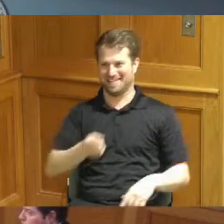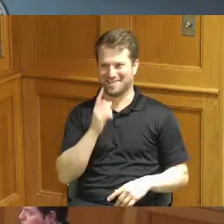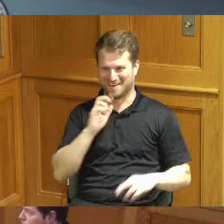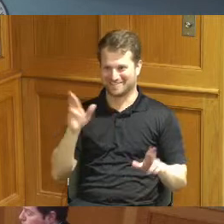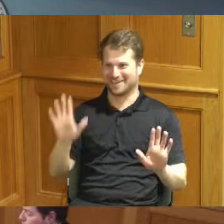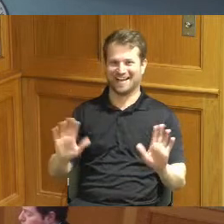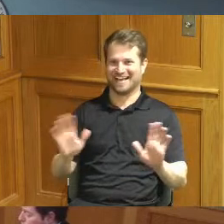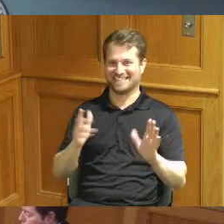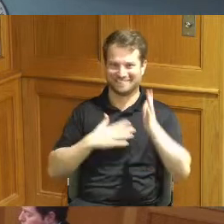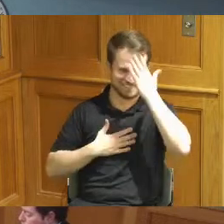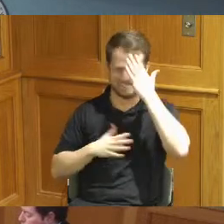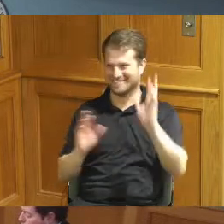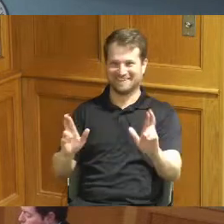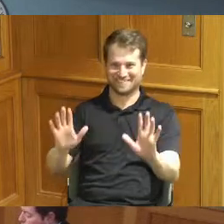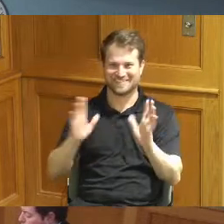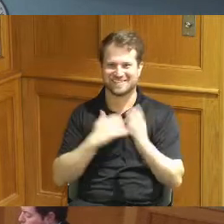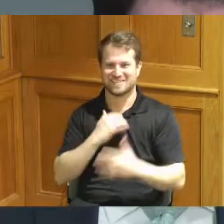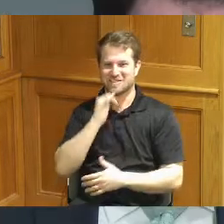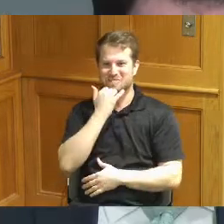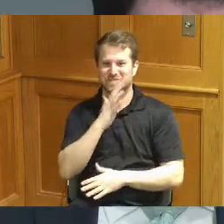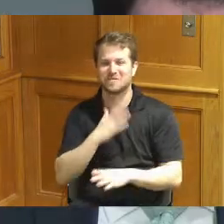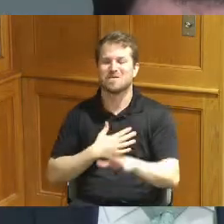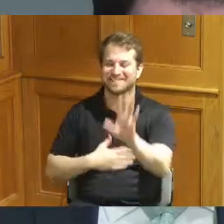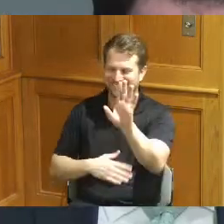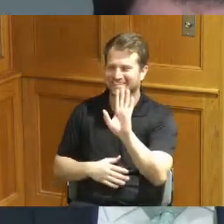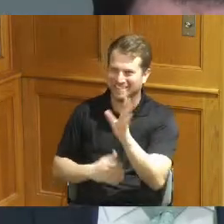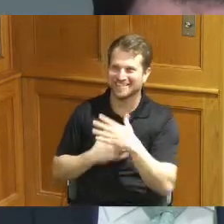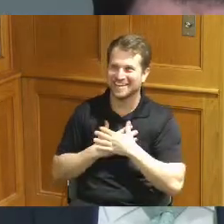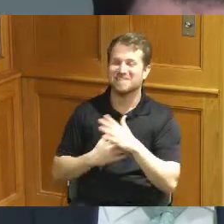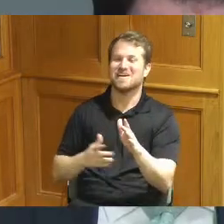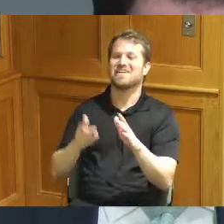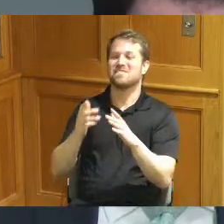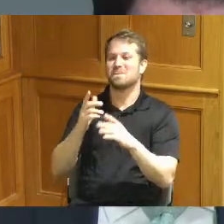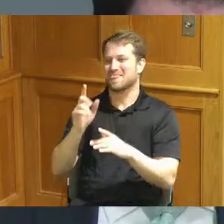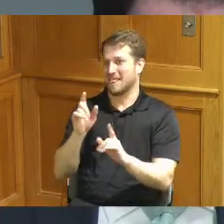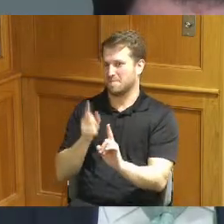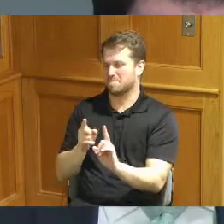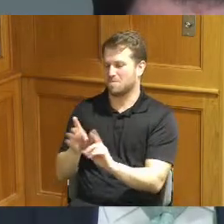just so just on a couple of things just on on that particular point will definitely work